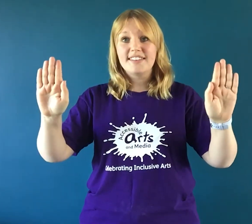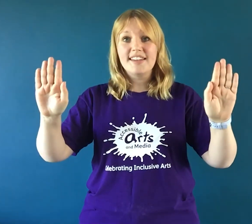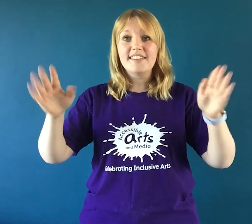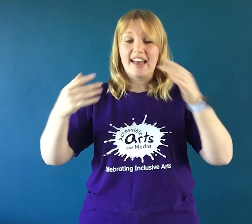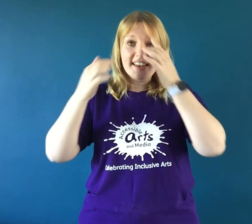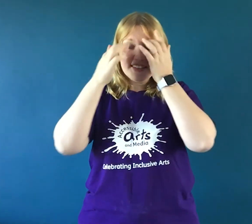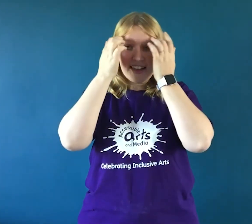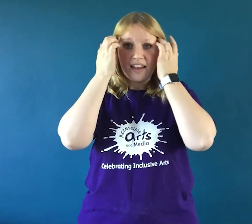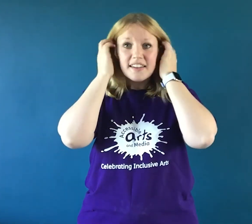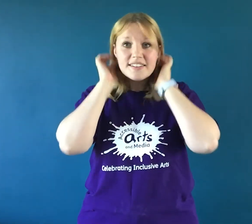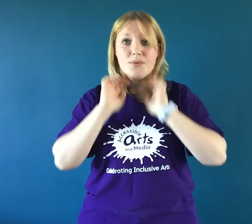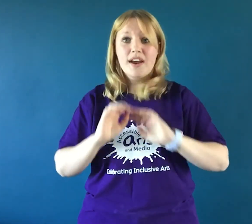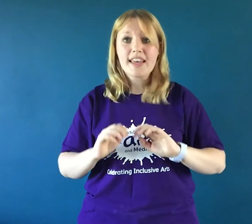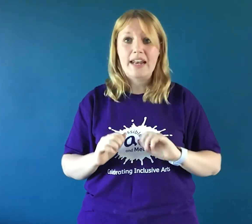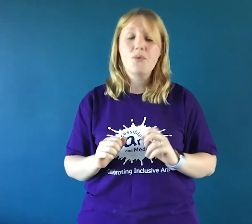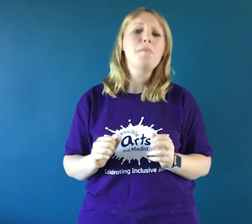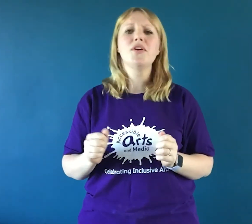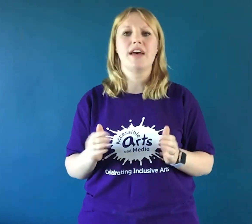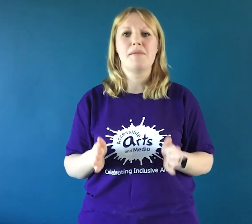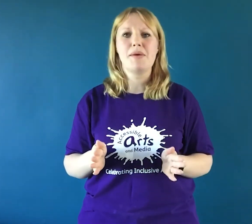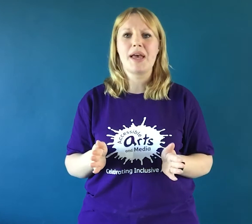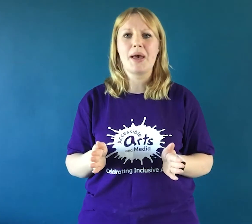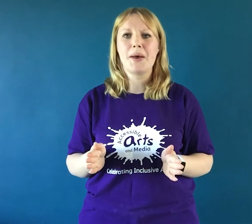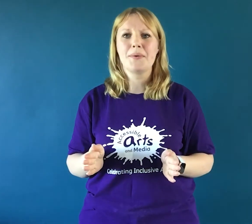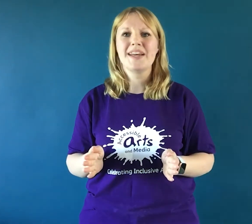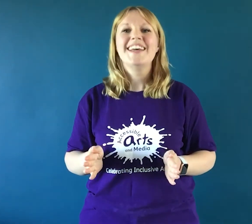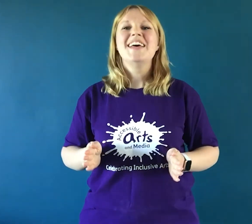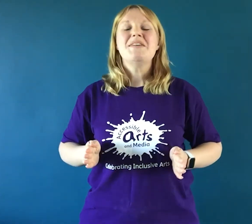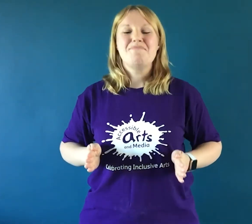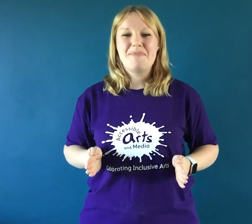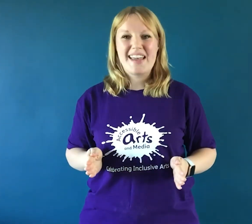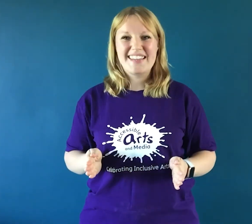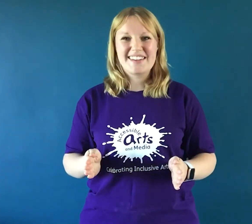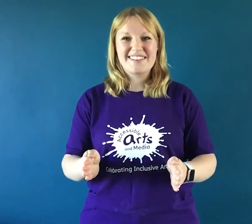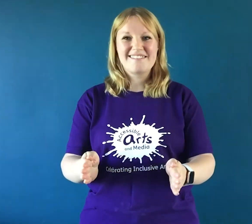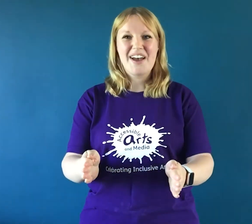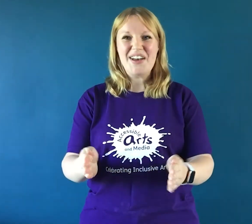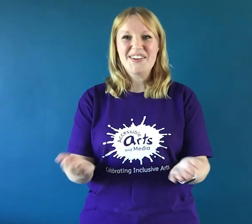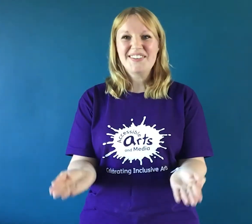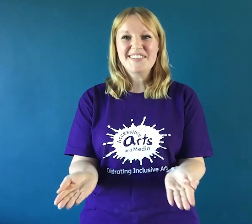and easy that isn’t it? Shall we try it again one more time. Here we go. May the road